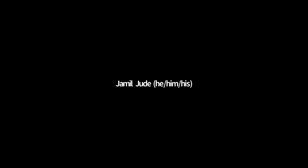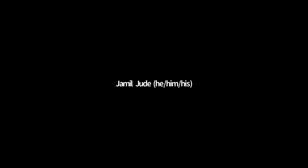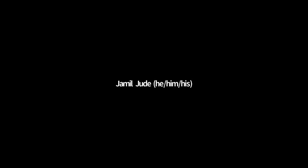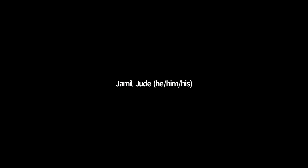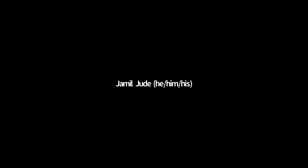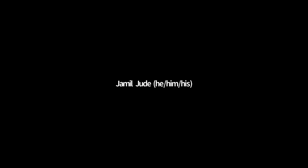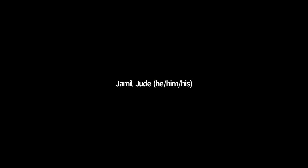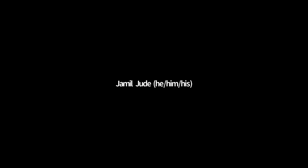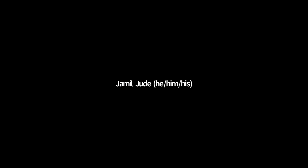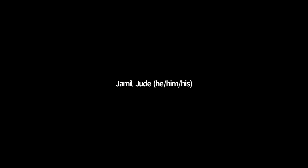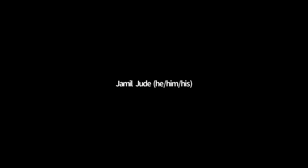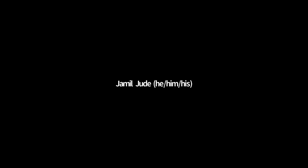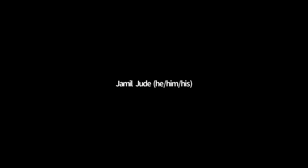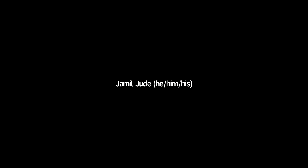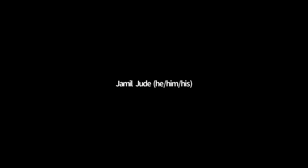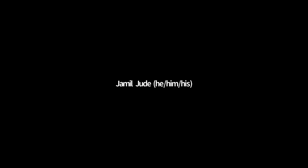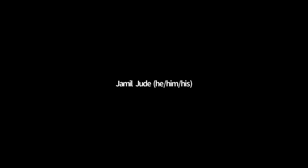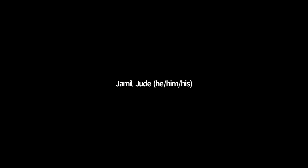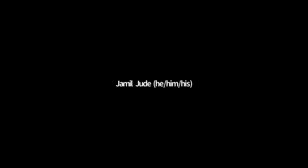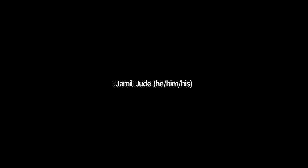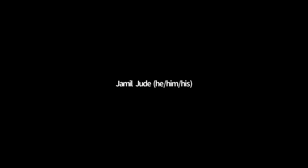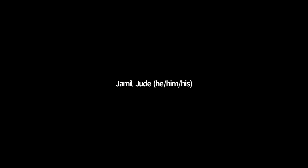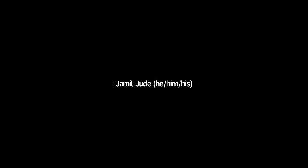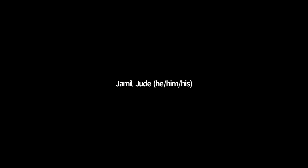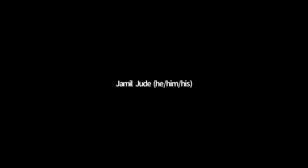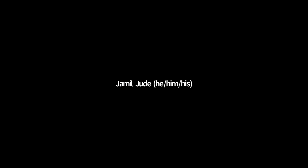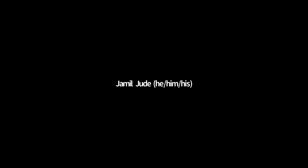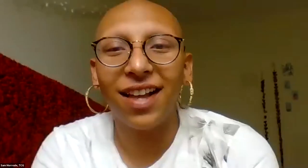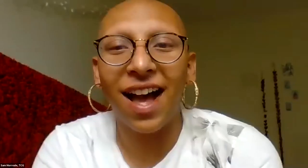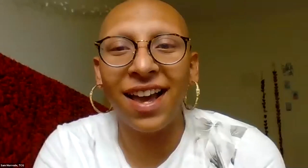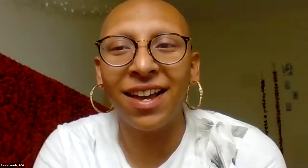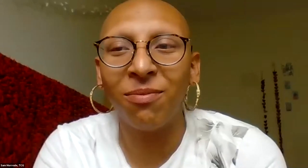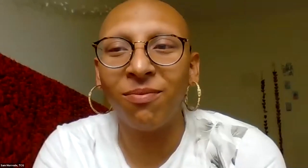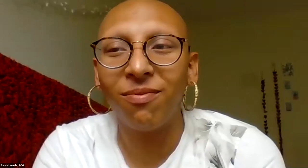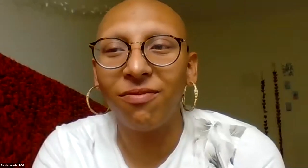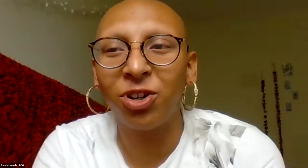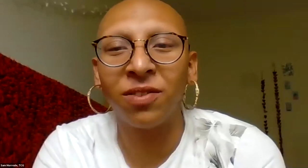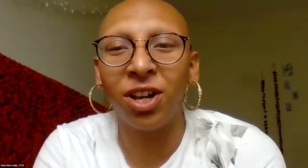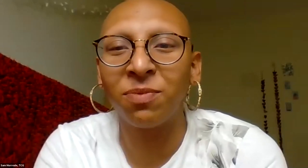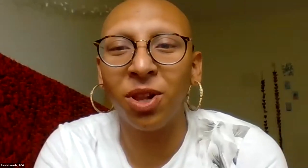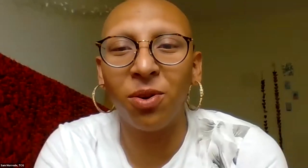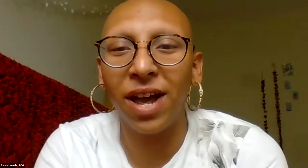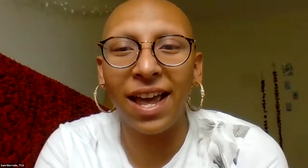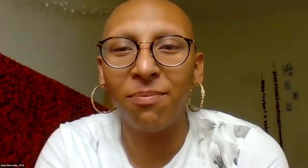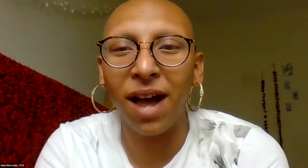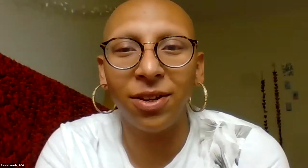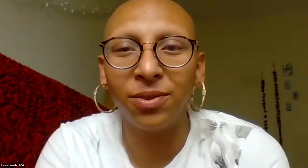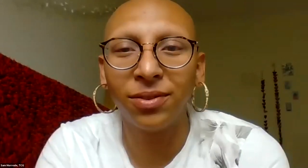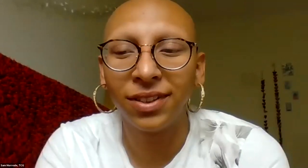It says I can't start because you've stopped. Y'all, I am, first of all, just blown away by you,